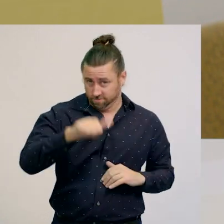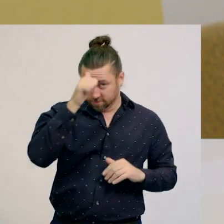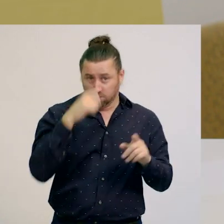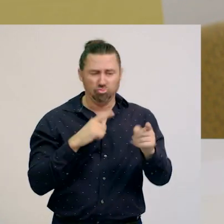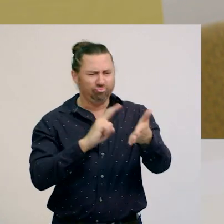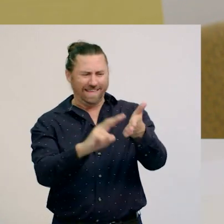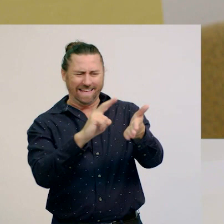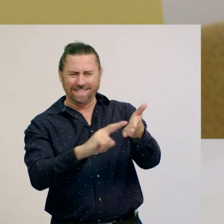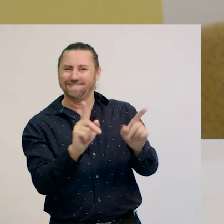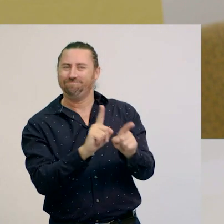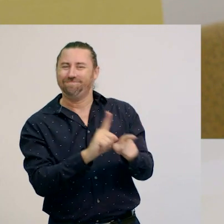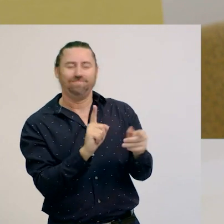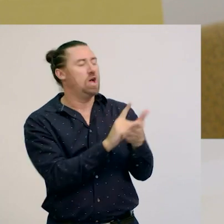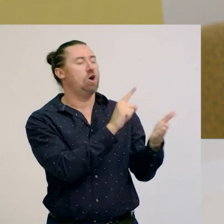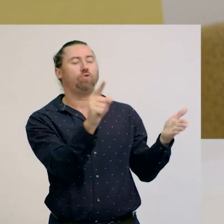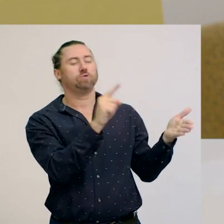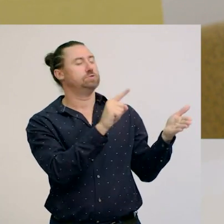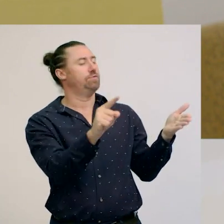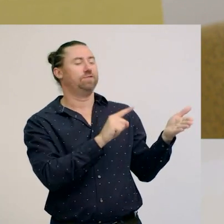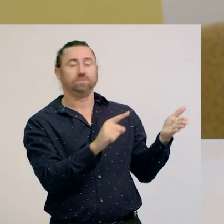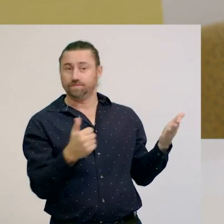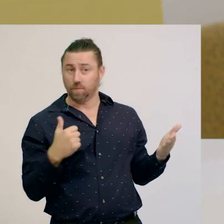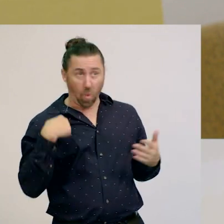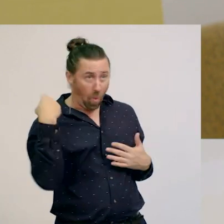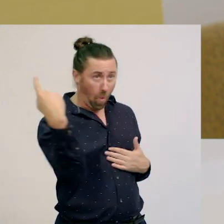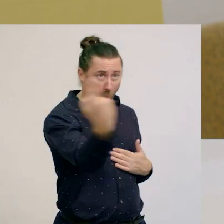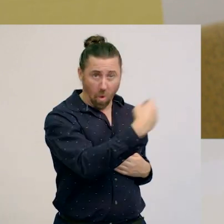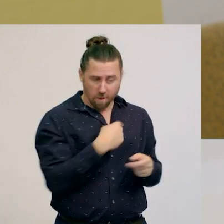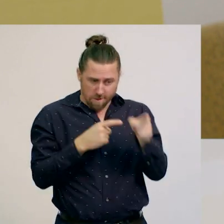If everyone follows these rules, we will all get the same answer,